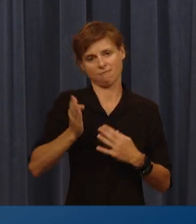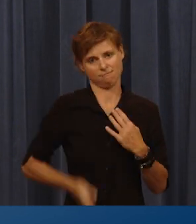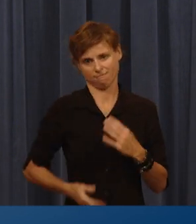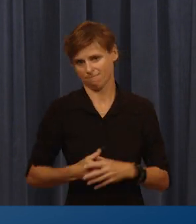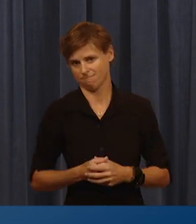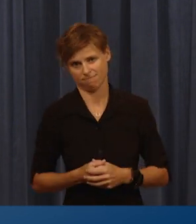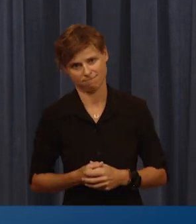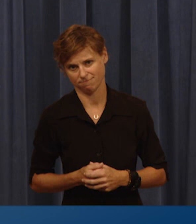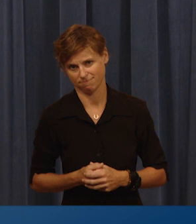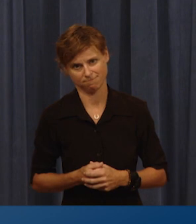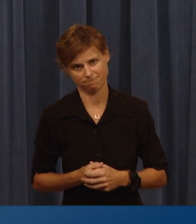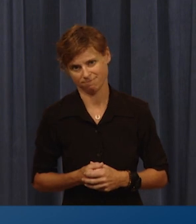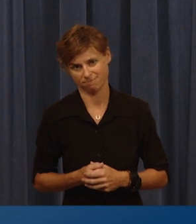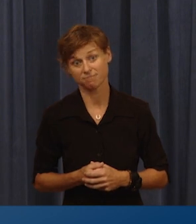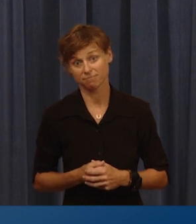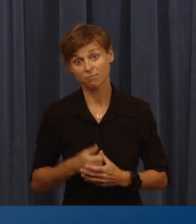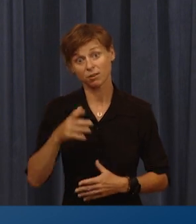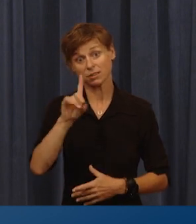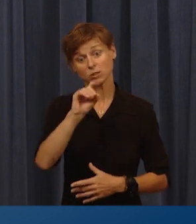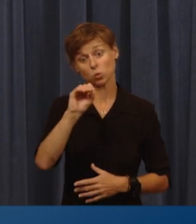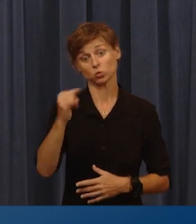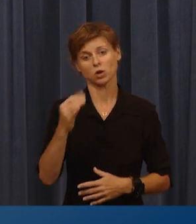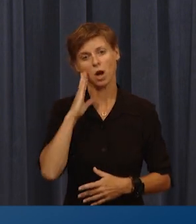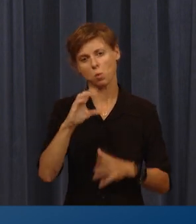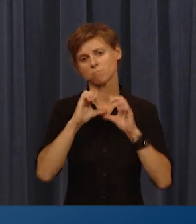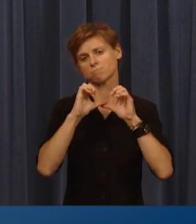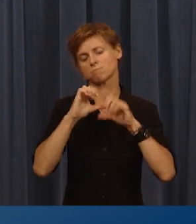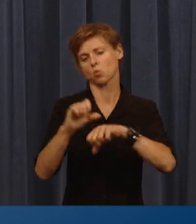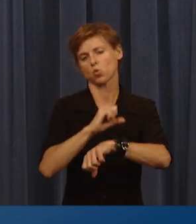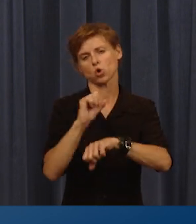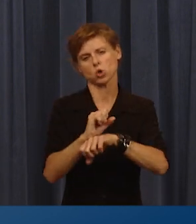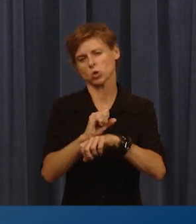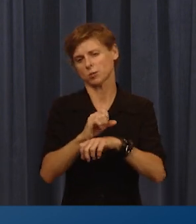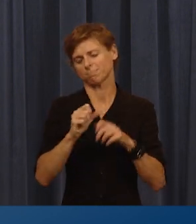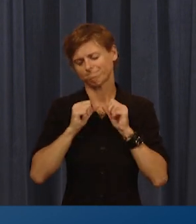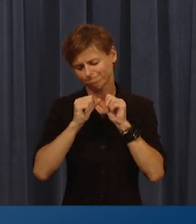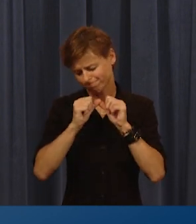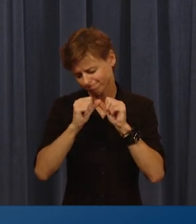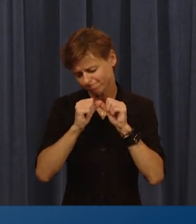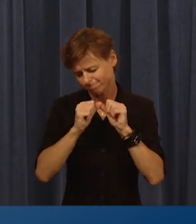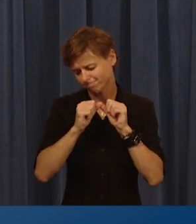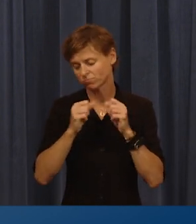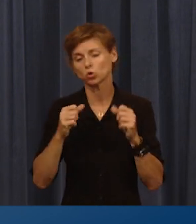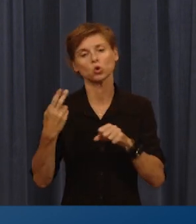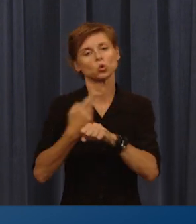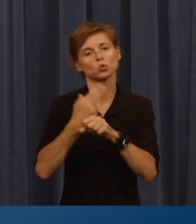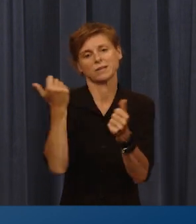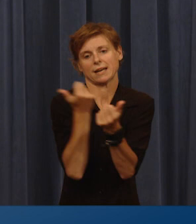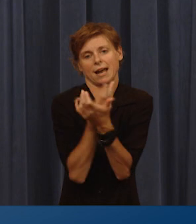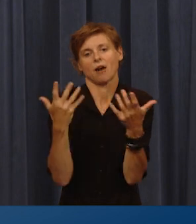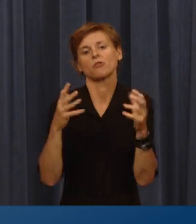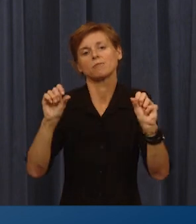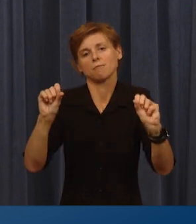The Justice Department will keep working tirelessly—marshalling all tools made possible by this groundbreaking